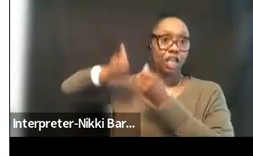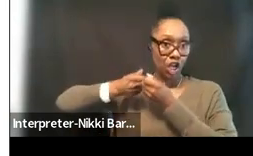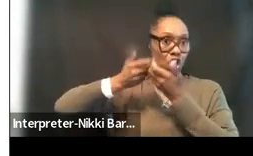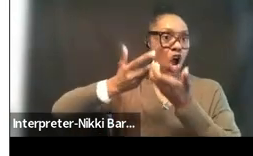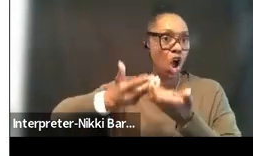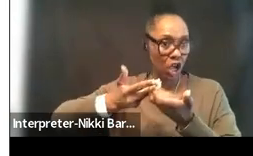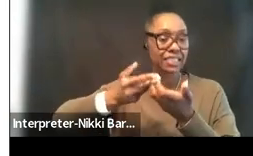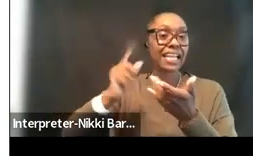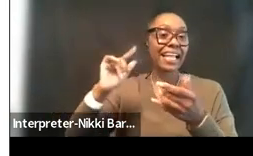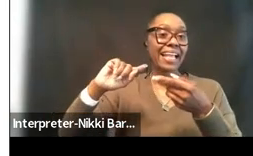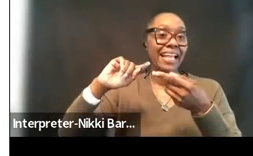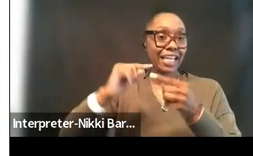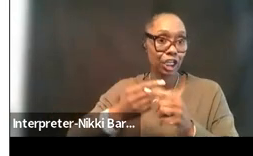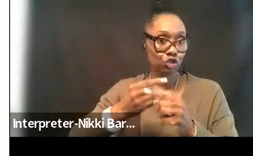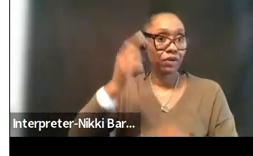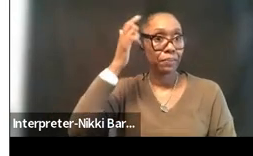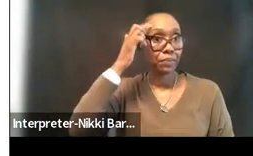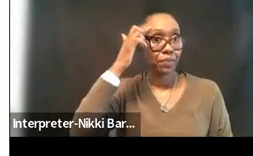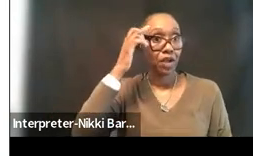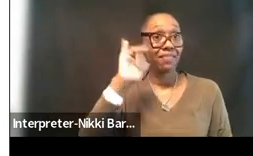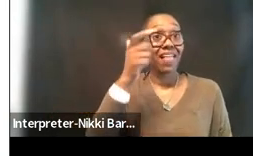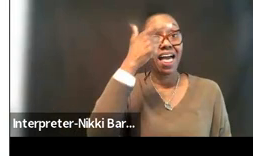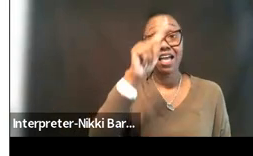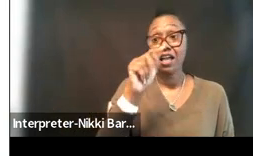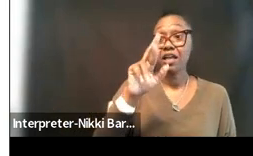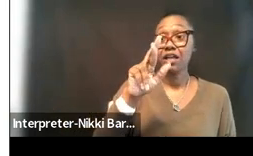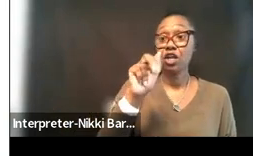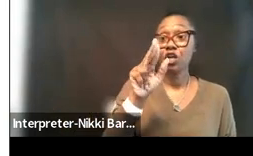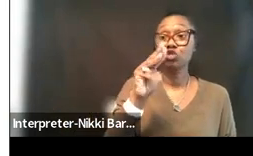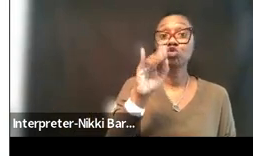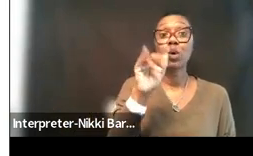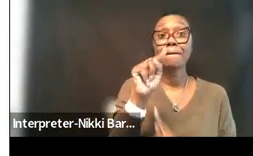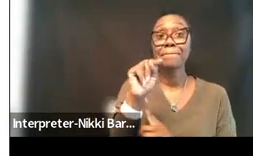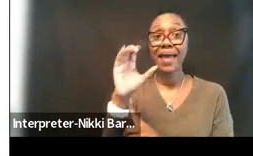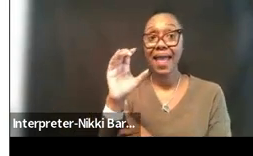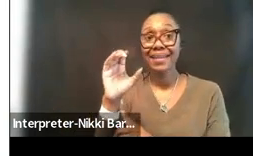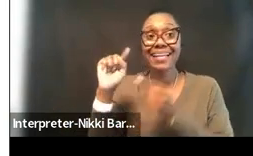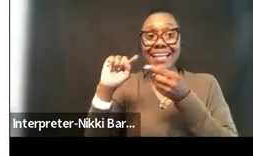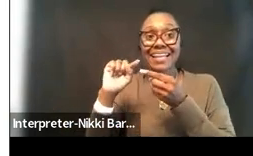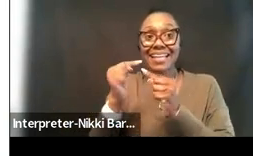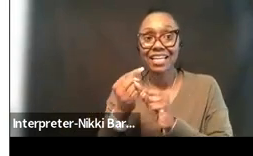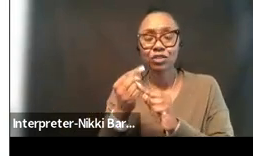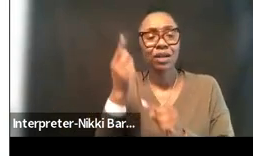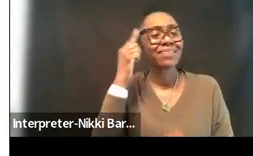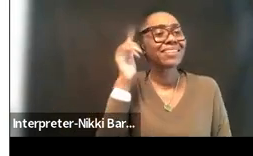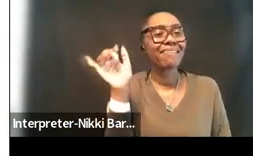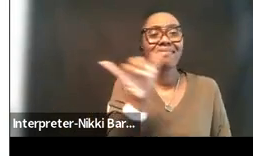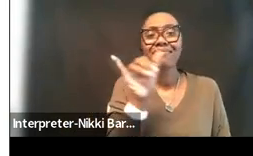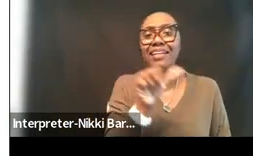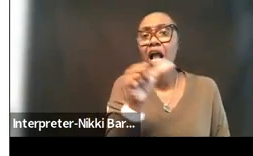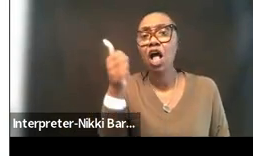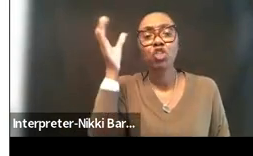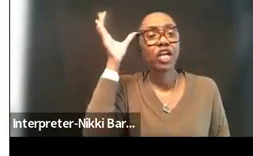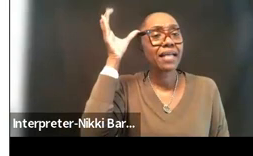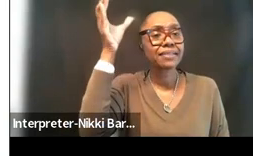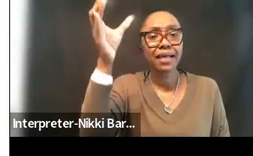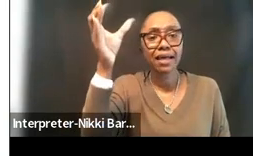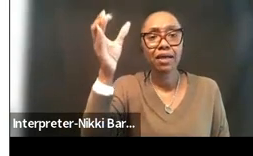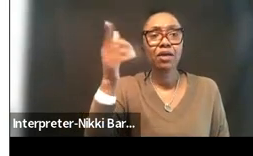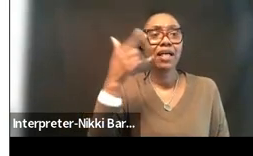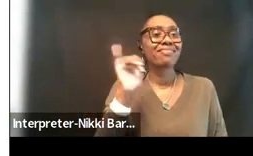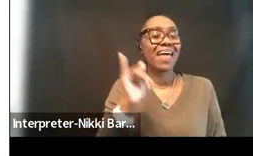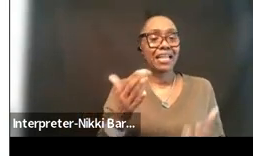So when we're talking about traumatic memories, traumatic effects to the brain. You want to think of it just like any other concept of a traumatic physical injury.